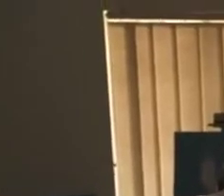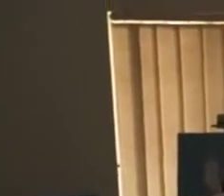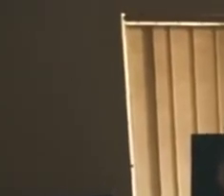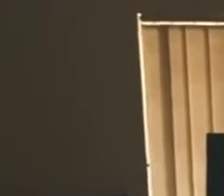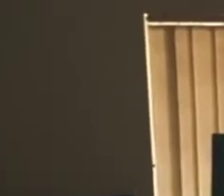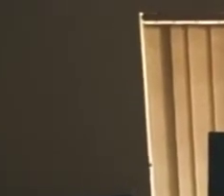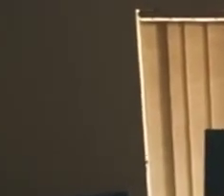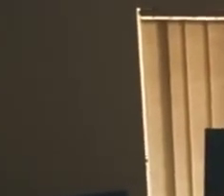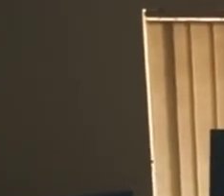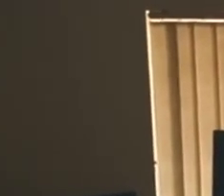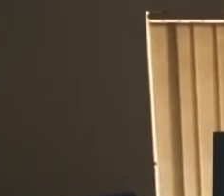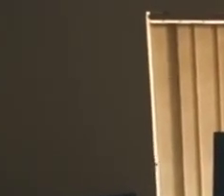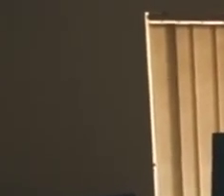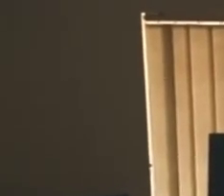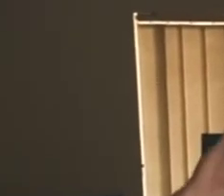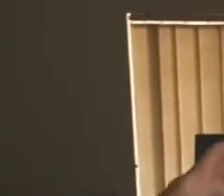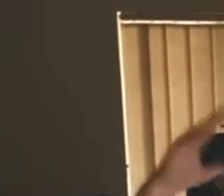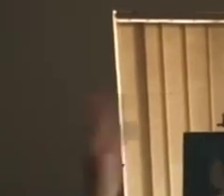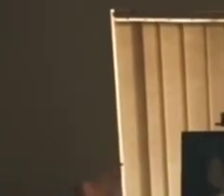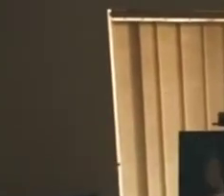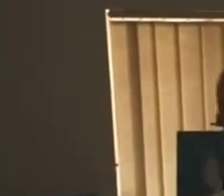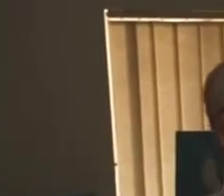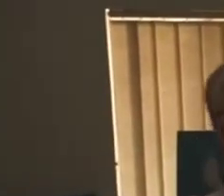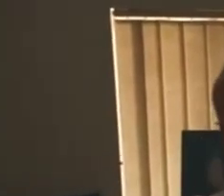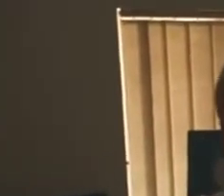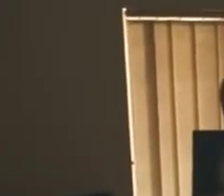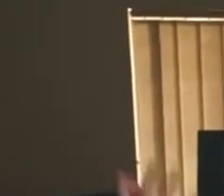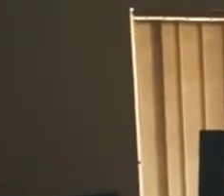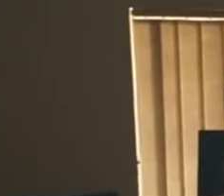This machine allows me to contact the National Relay Service.